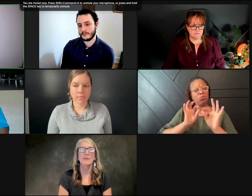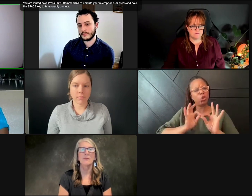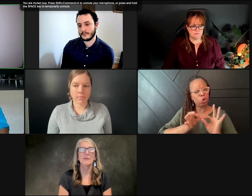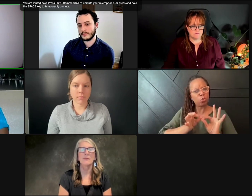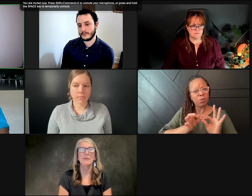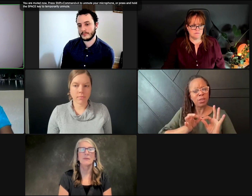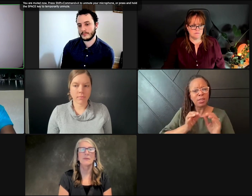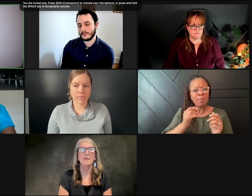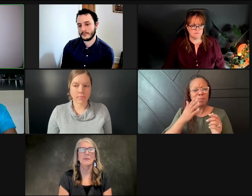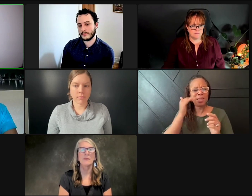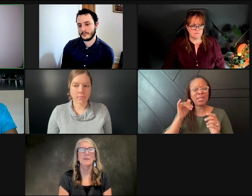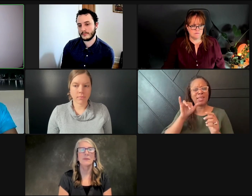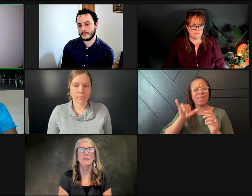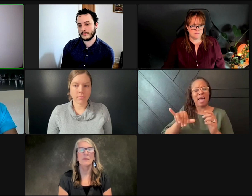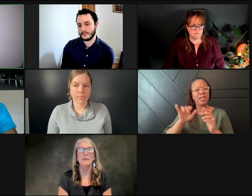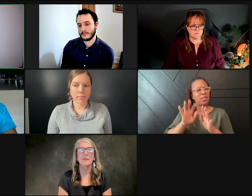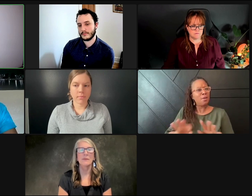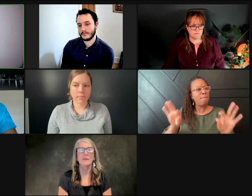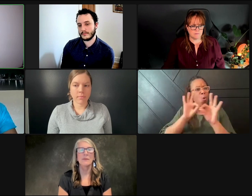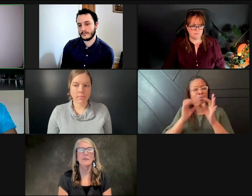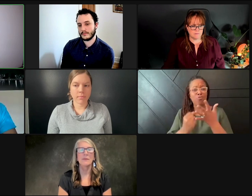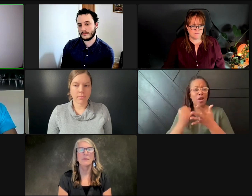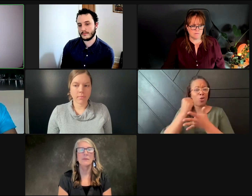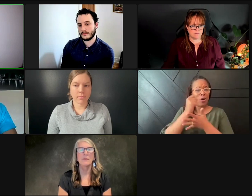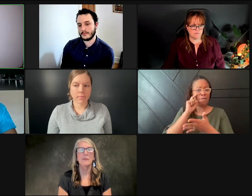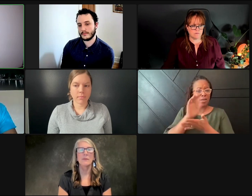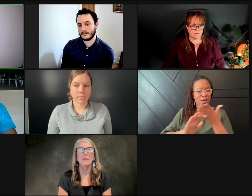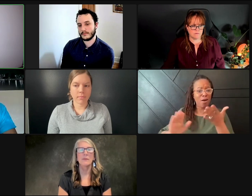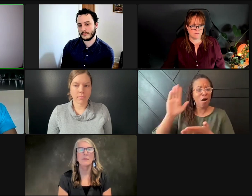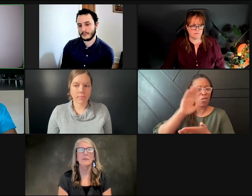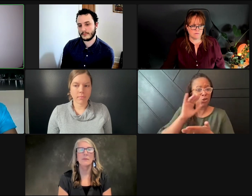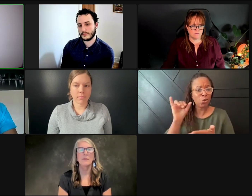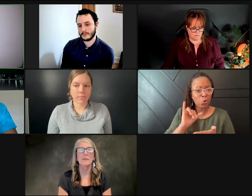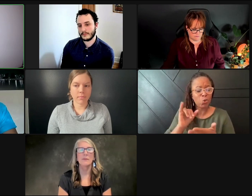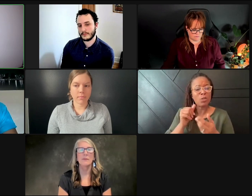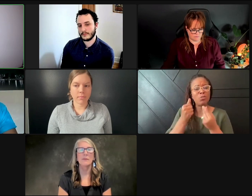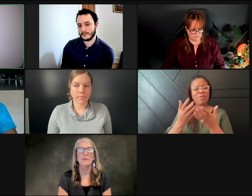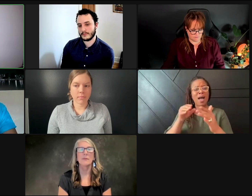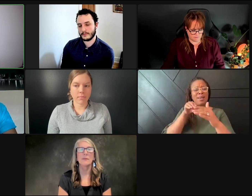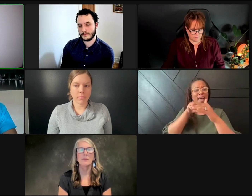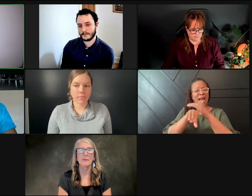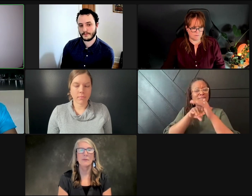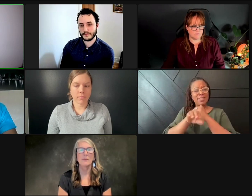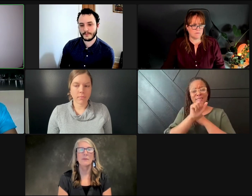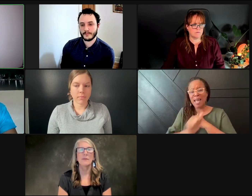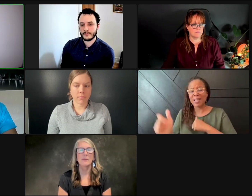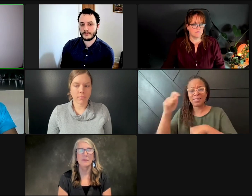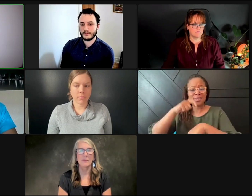If they are assigned to that opportunity, they should continue to interpret because it's a priority for not only